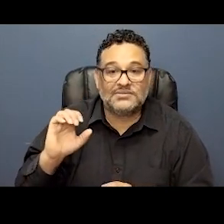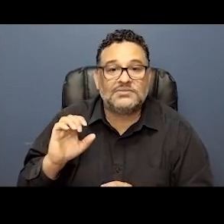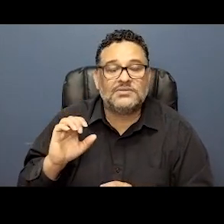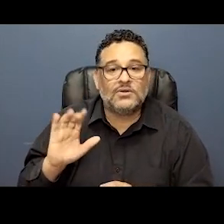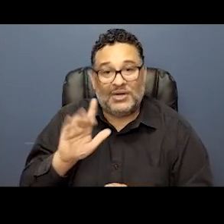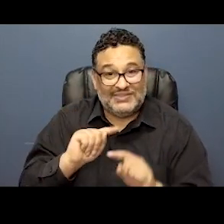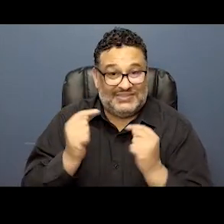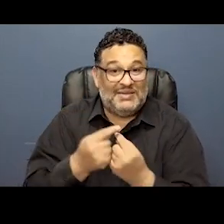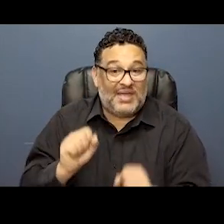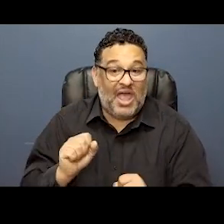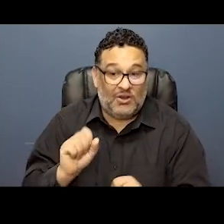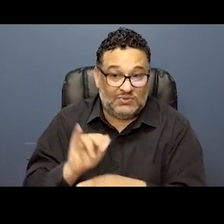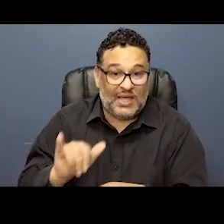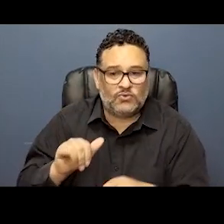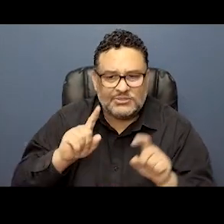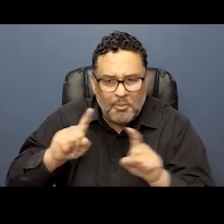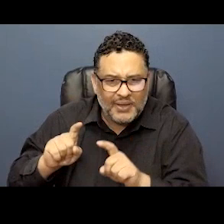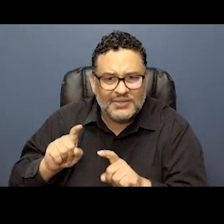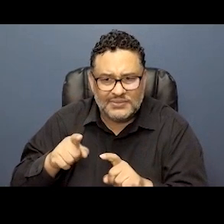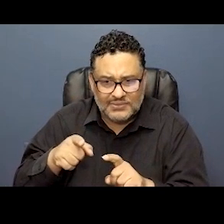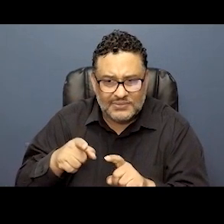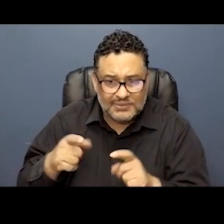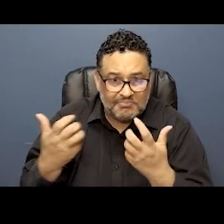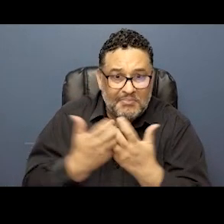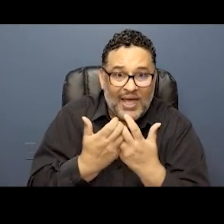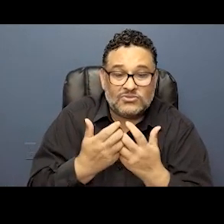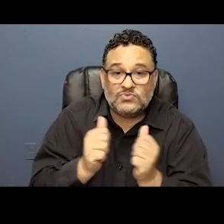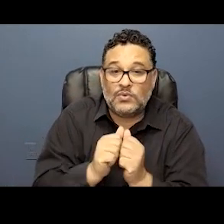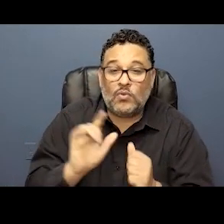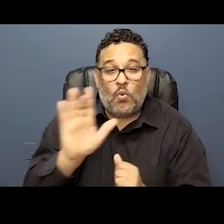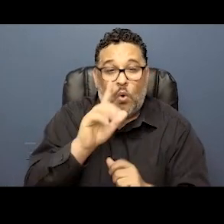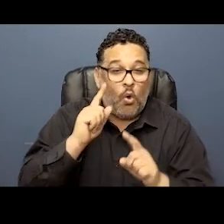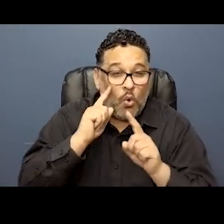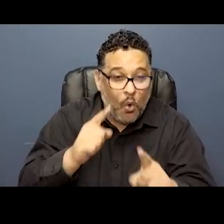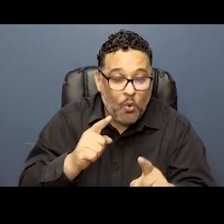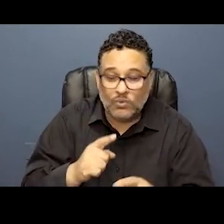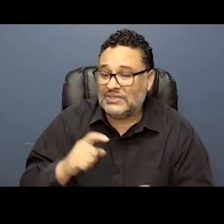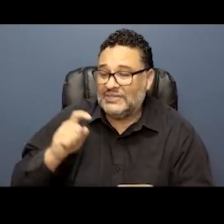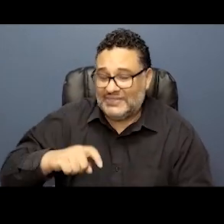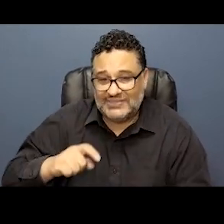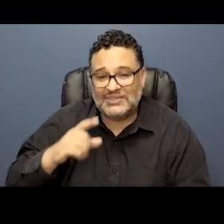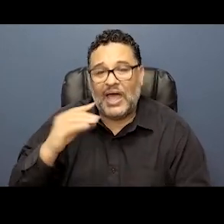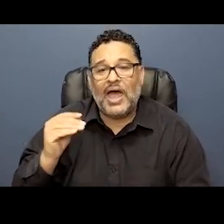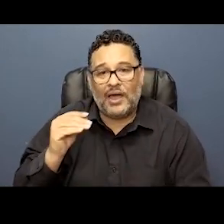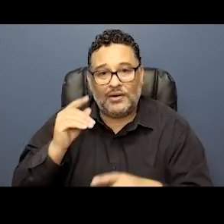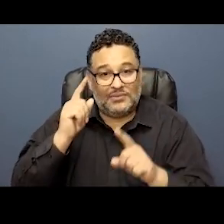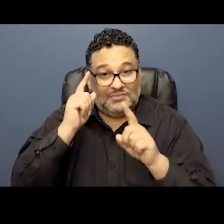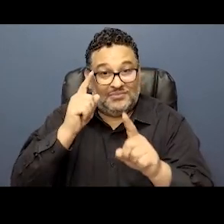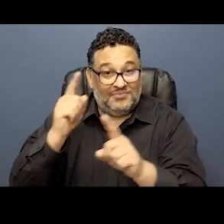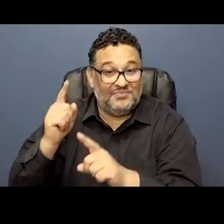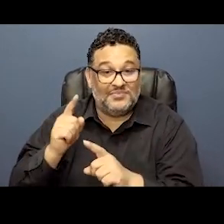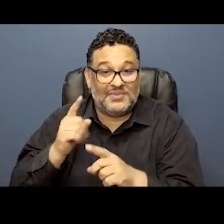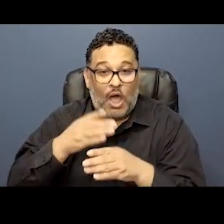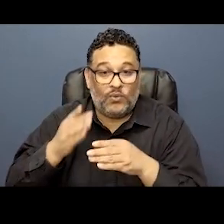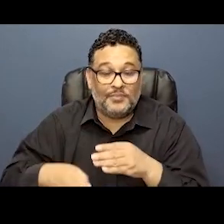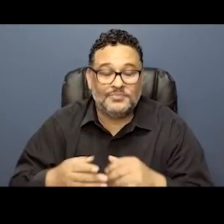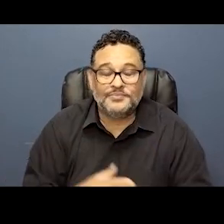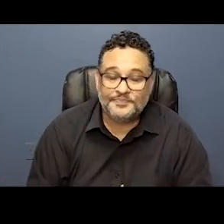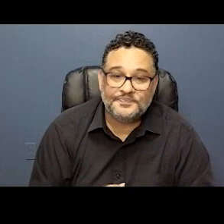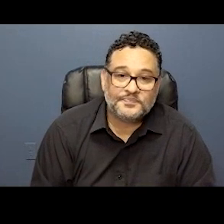can experiment with the interface to ensure it aligns with your goals, needs, and outcomes.